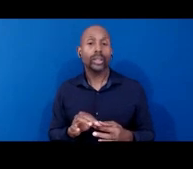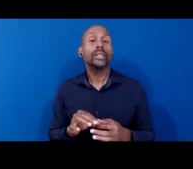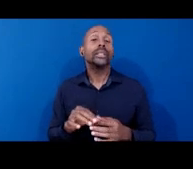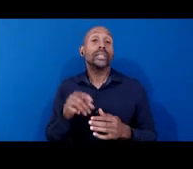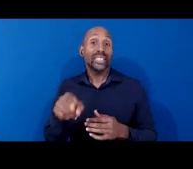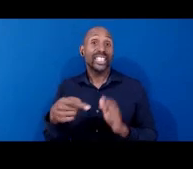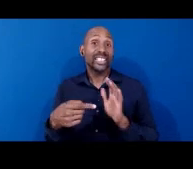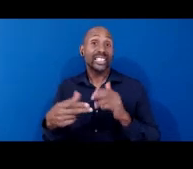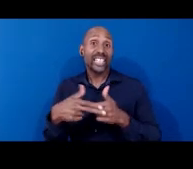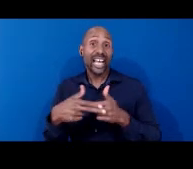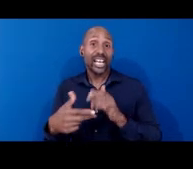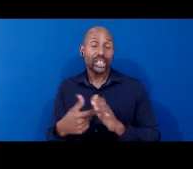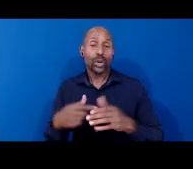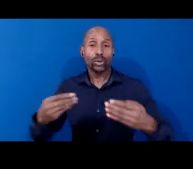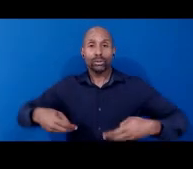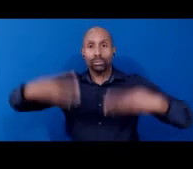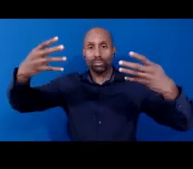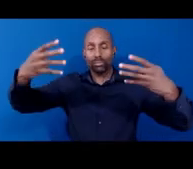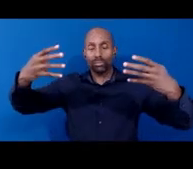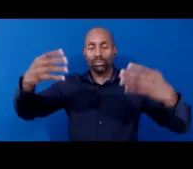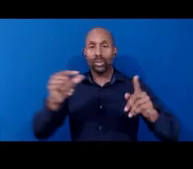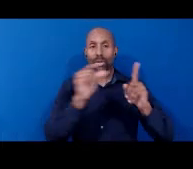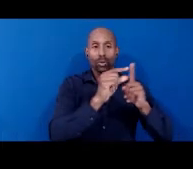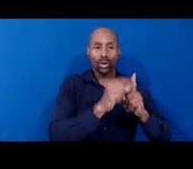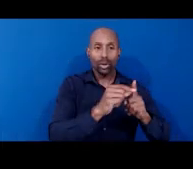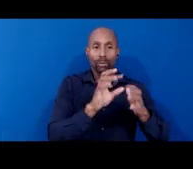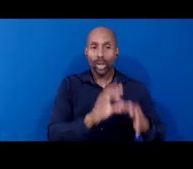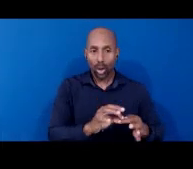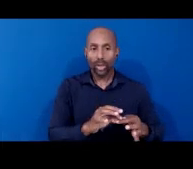And so we started to really think together, both with our